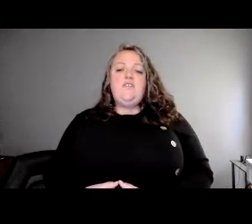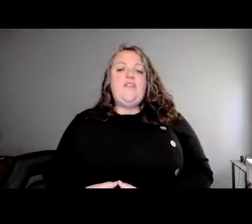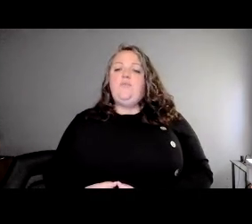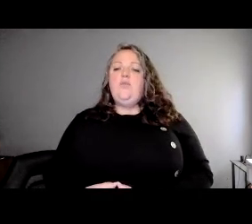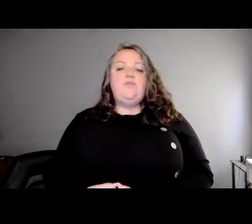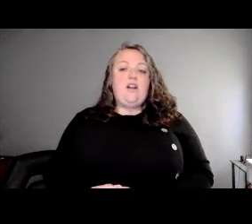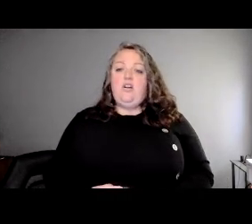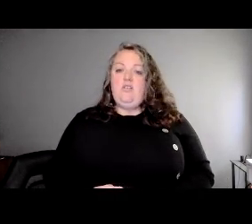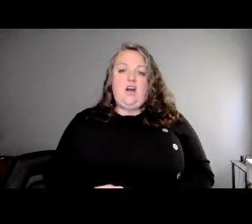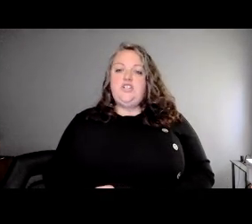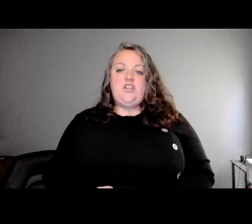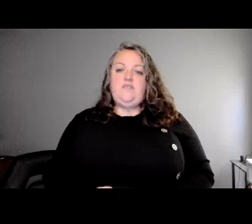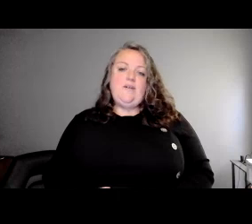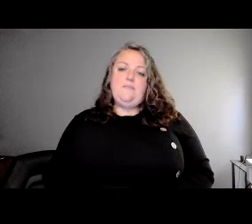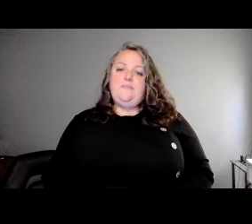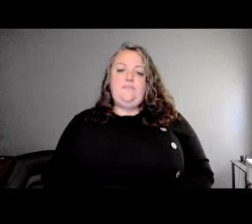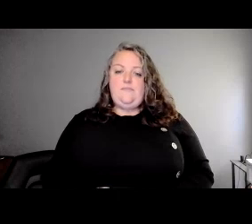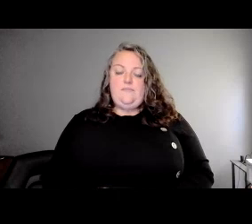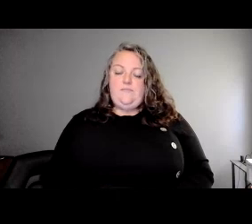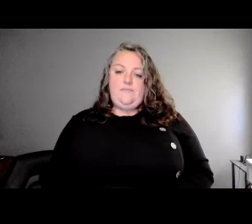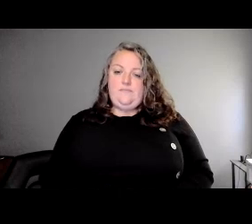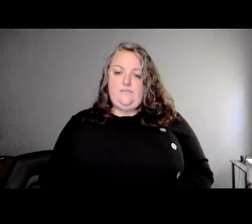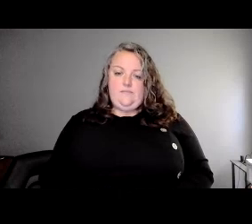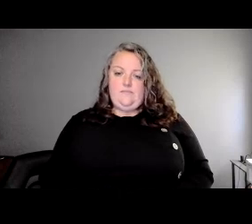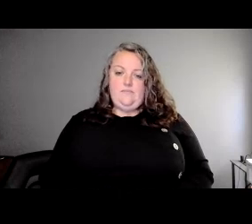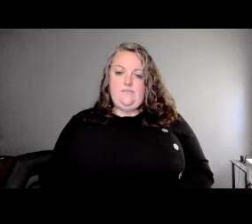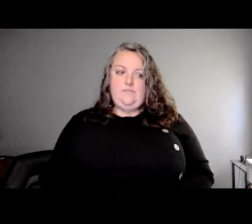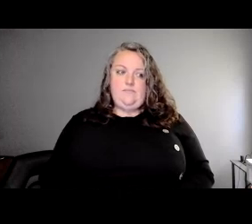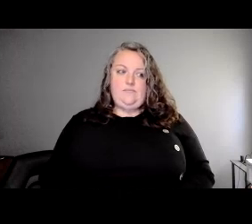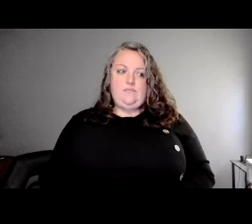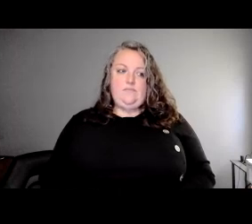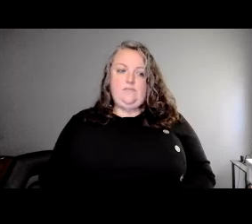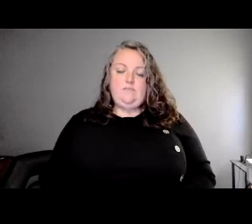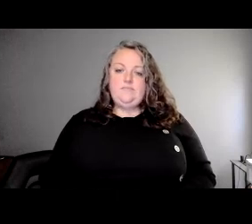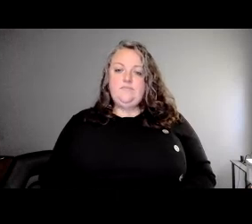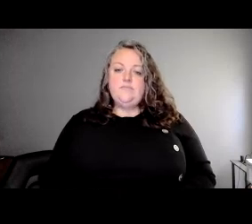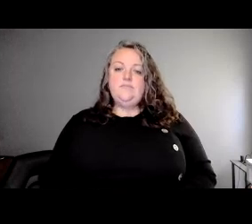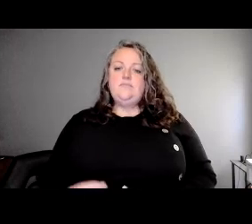along that route that are not shoveled up. [Patricia Martin] Are the sidewalks shoveled?